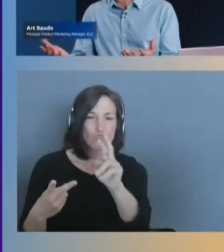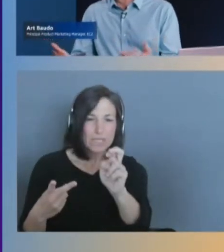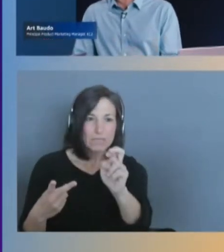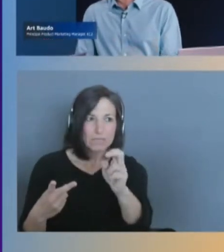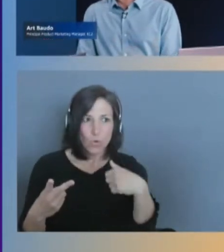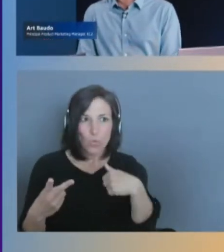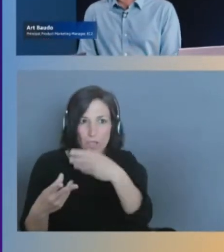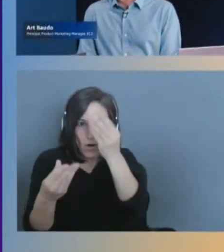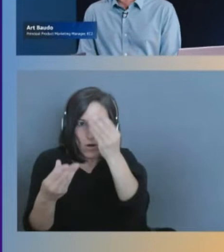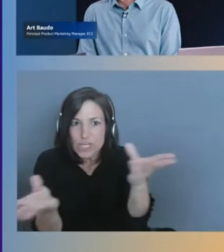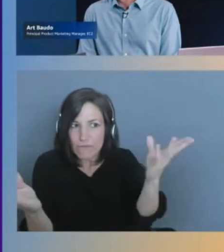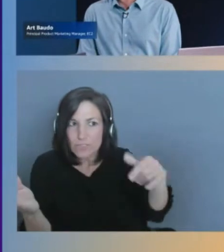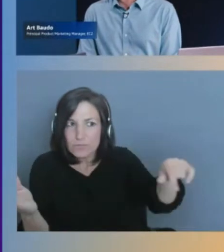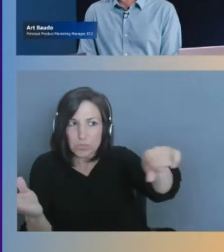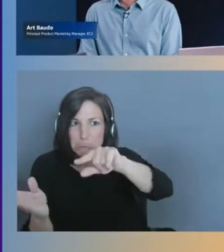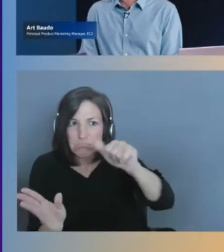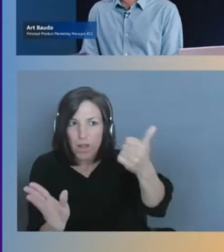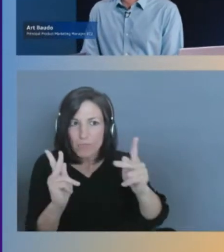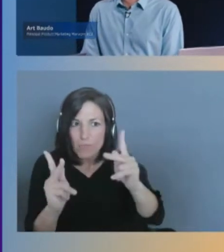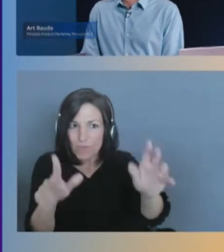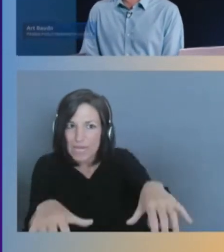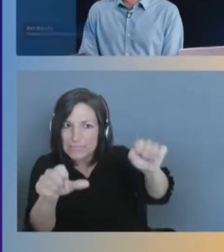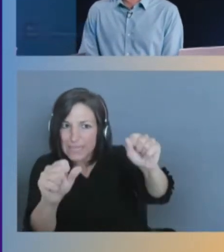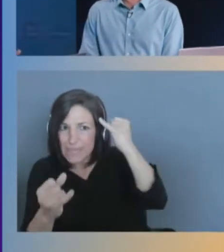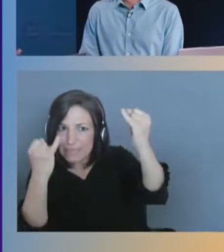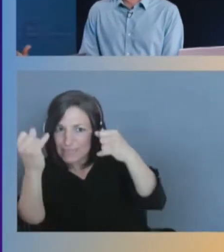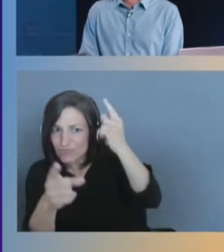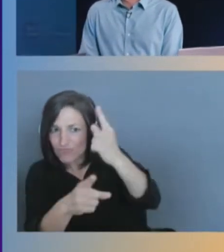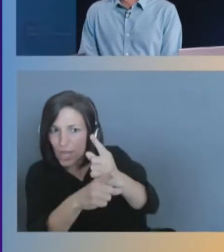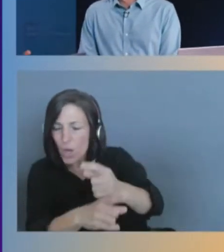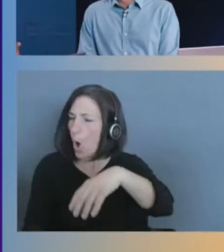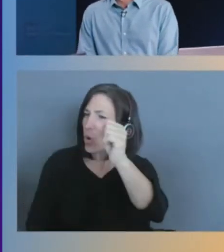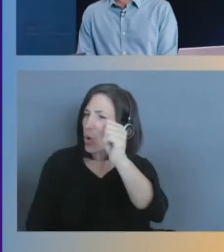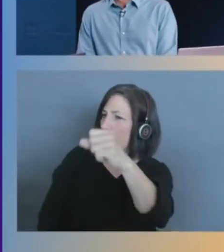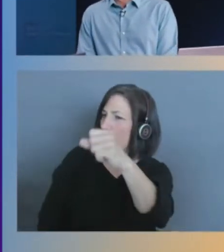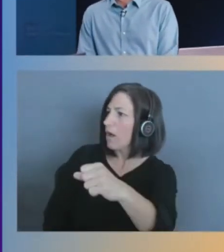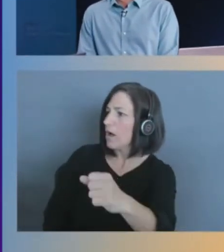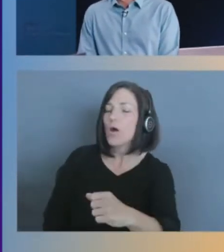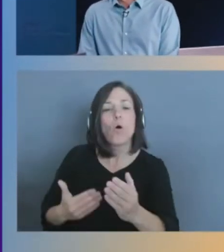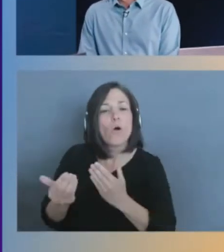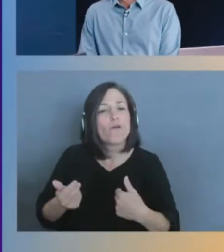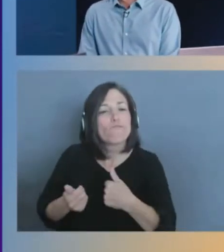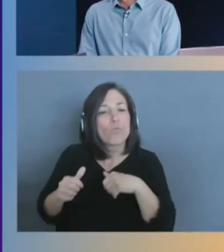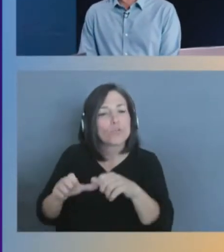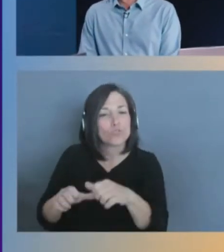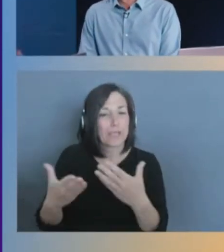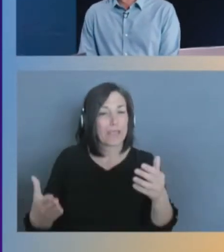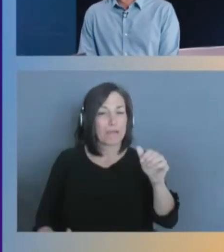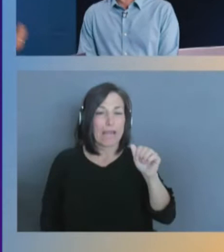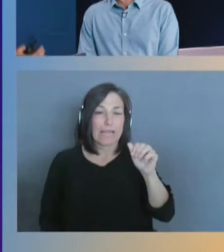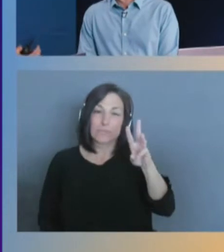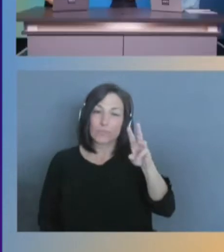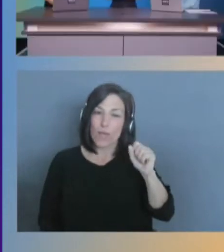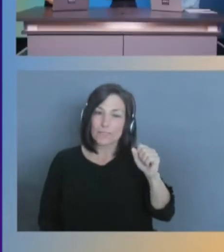Oh yeah. Whatever work we are doing here in AWS, we are sharing with our customers